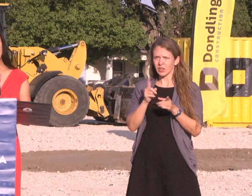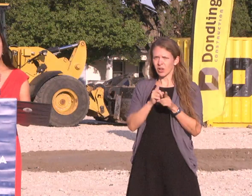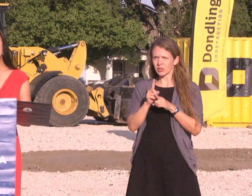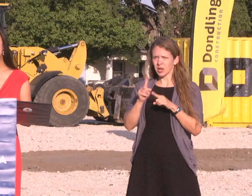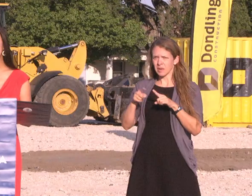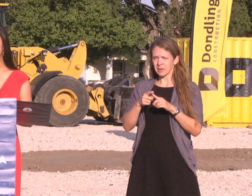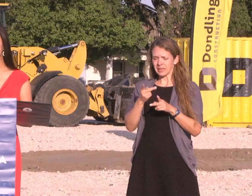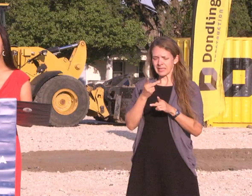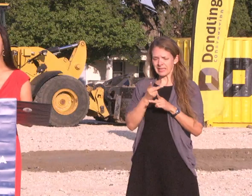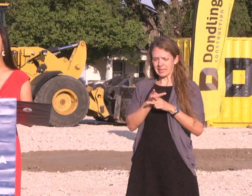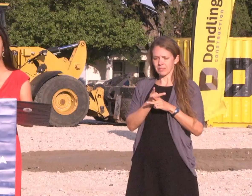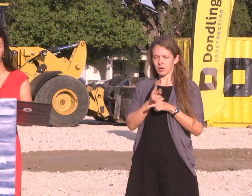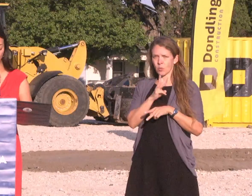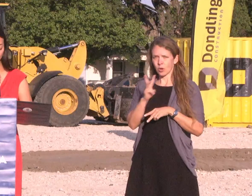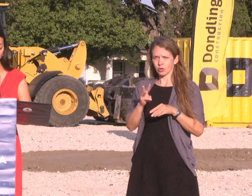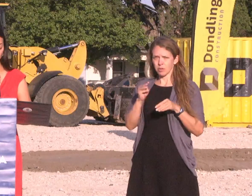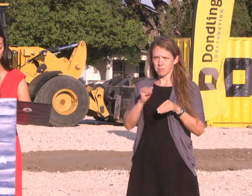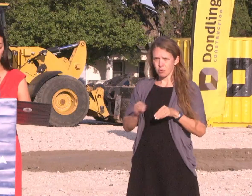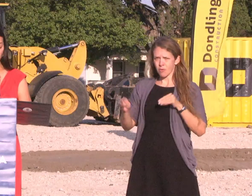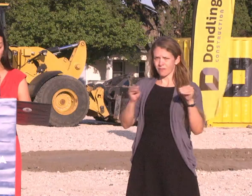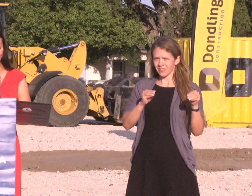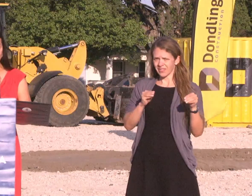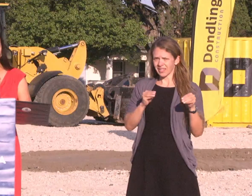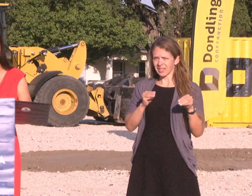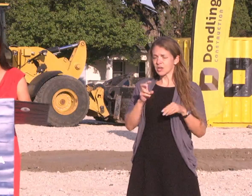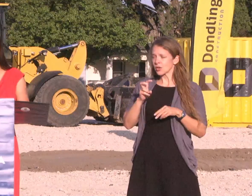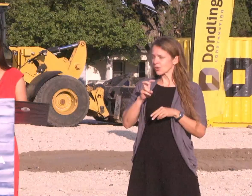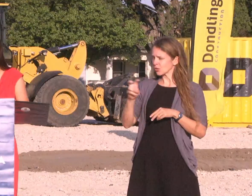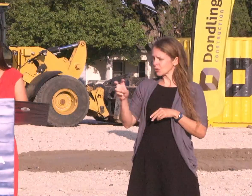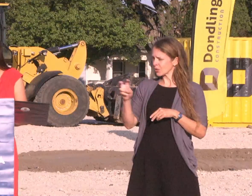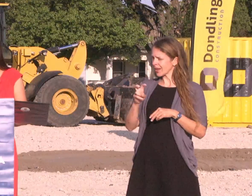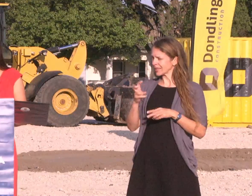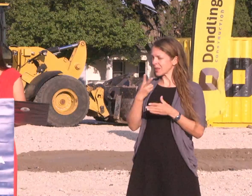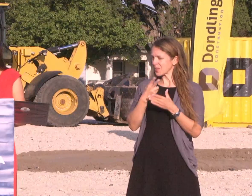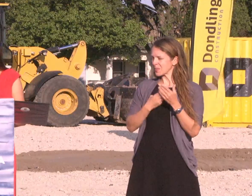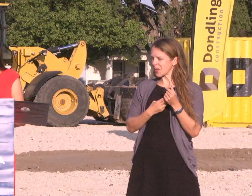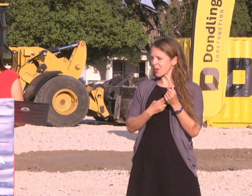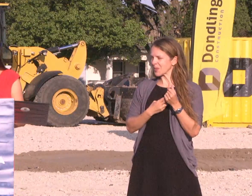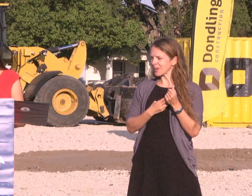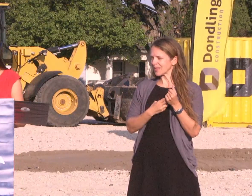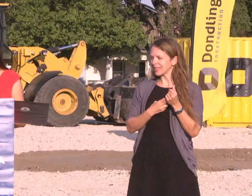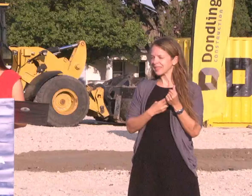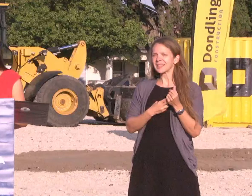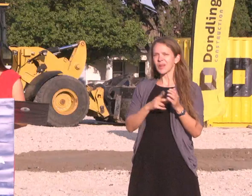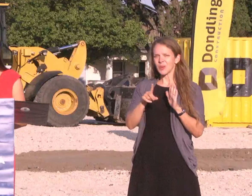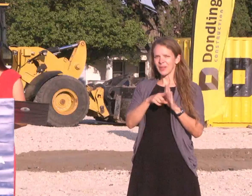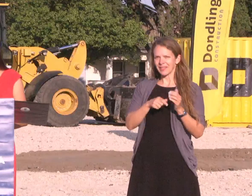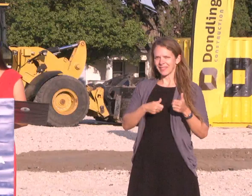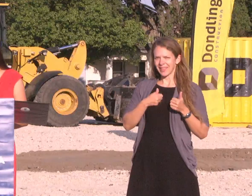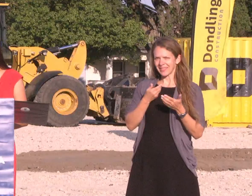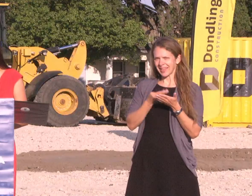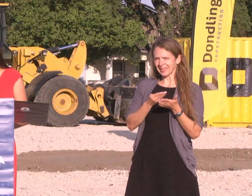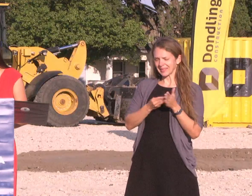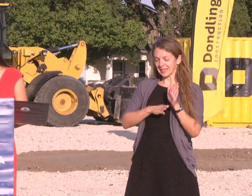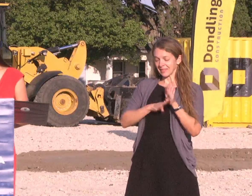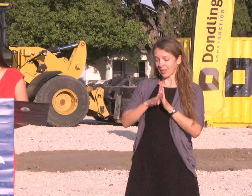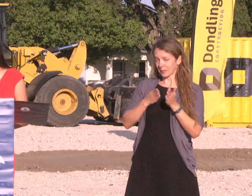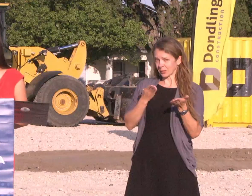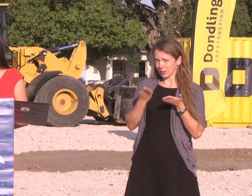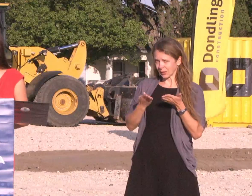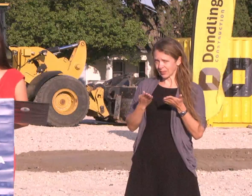keeping Witchita moving Transit is both a quality of life and economic development service we live